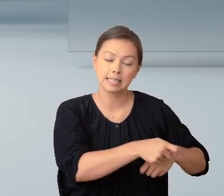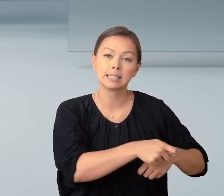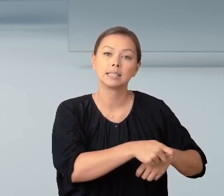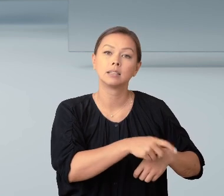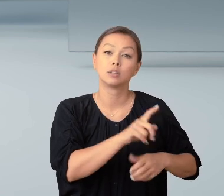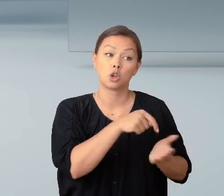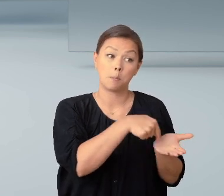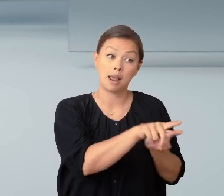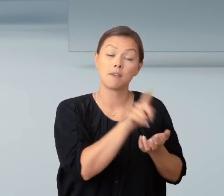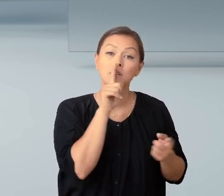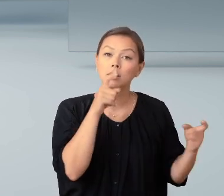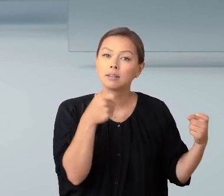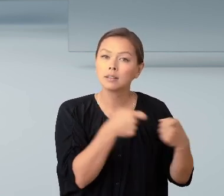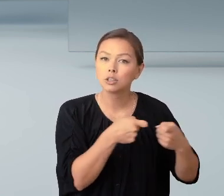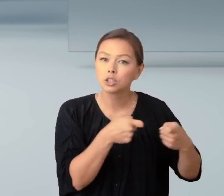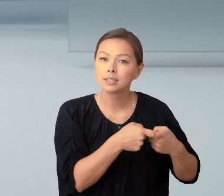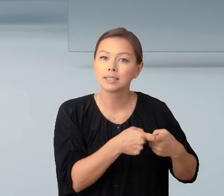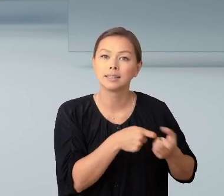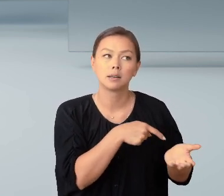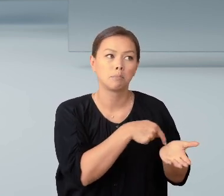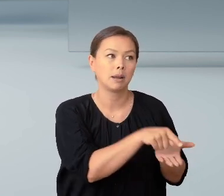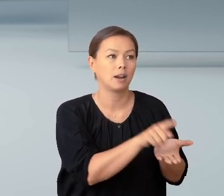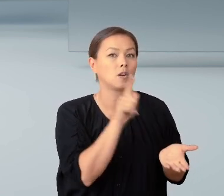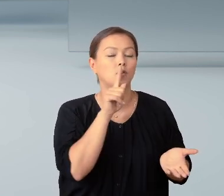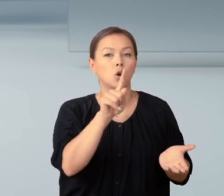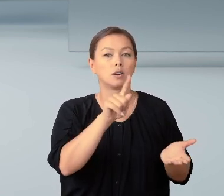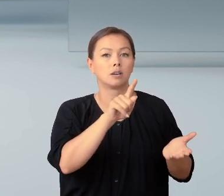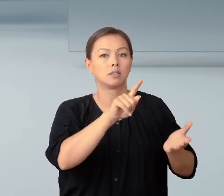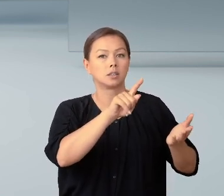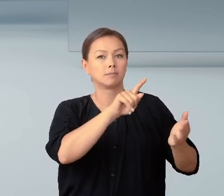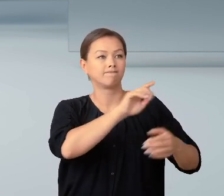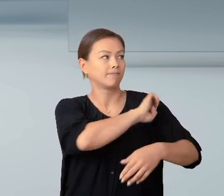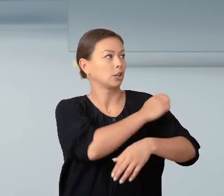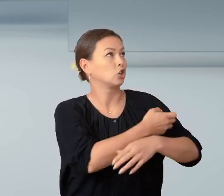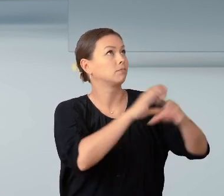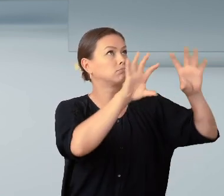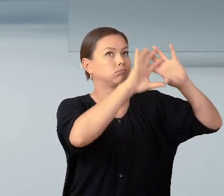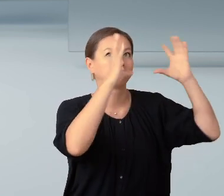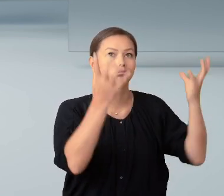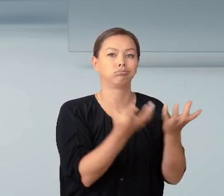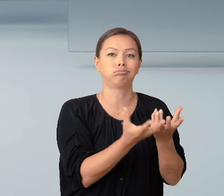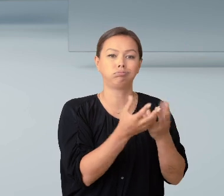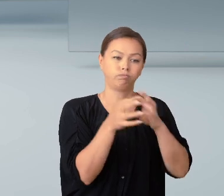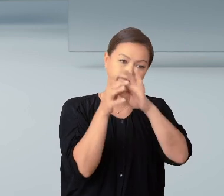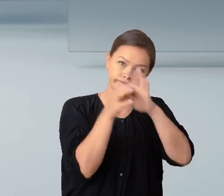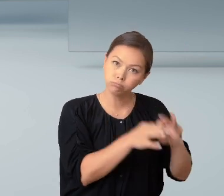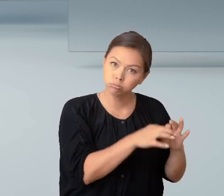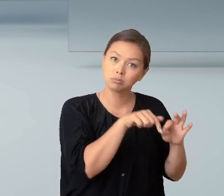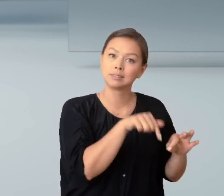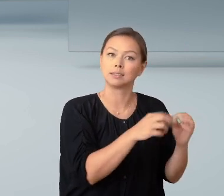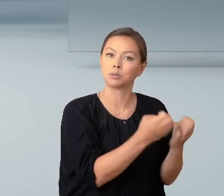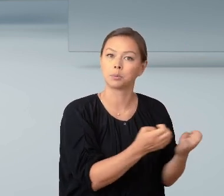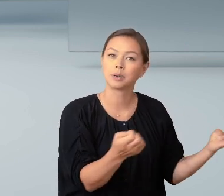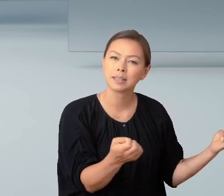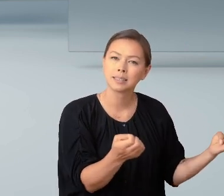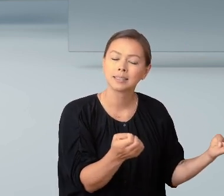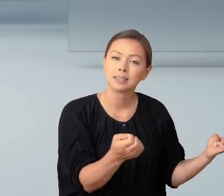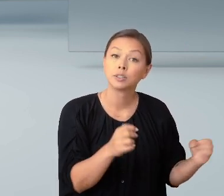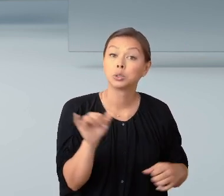You know, you're paying for electricity, you're paying for all of the utilities associated with that hardware, the maintenance plans for the